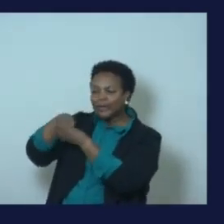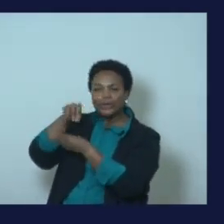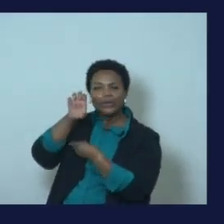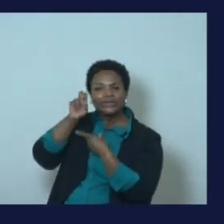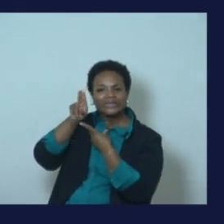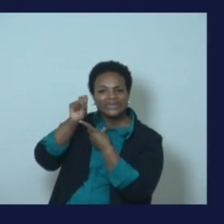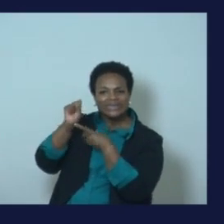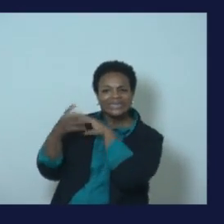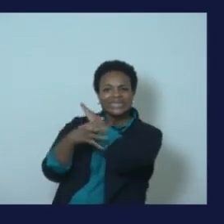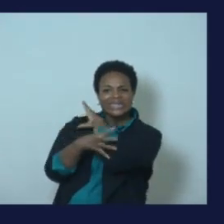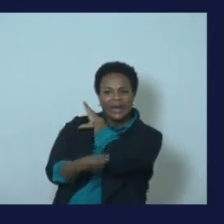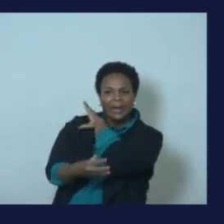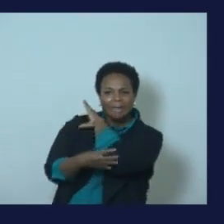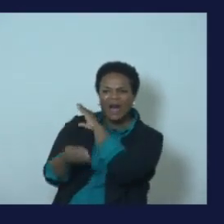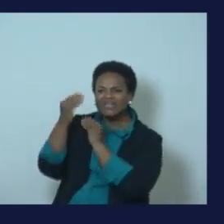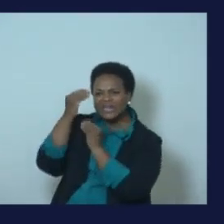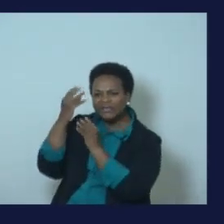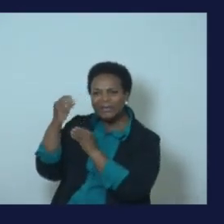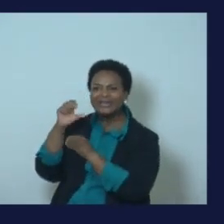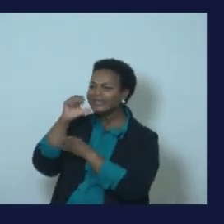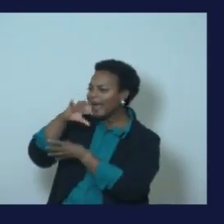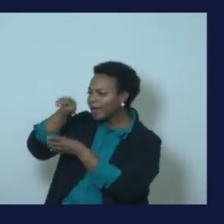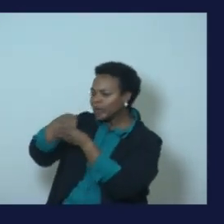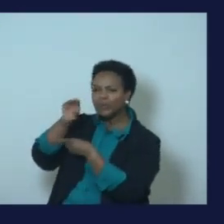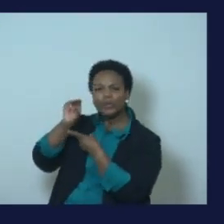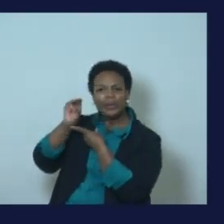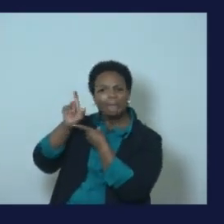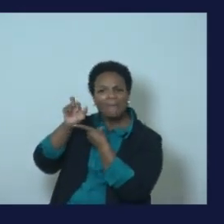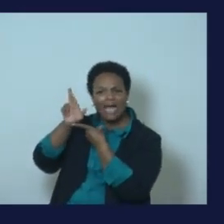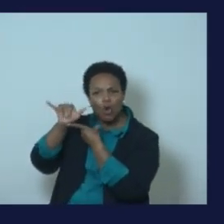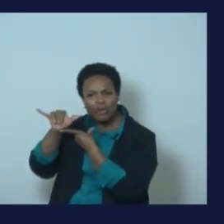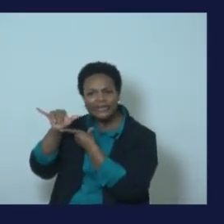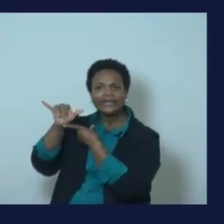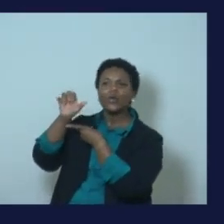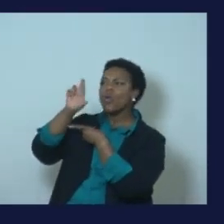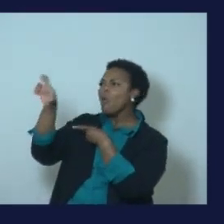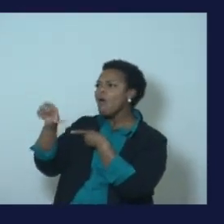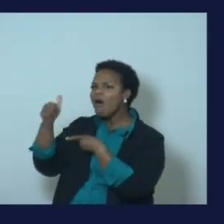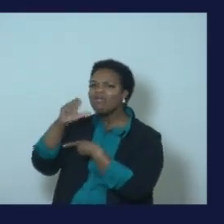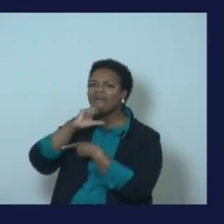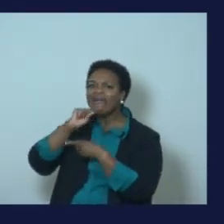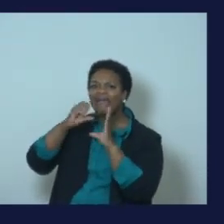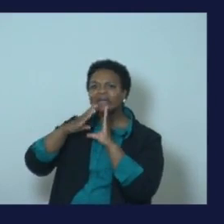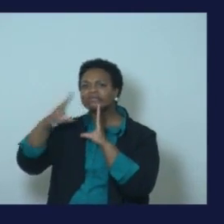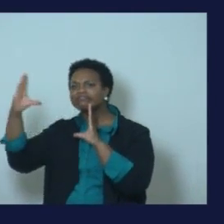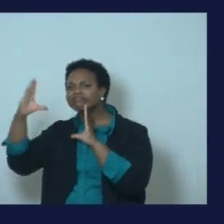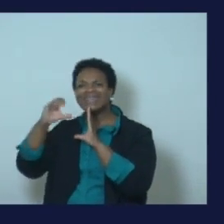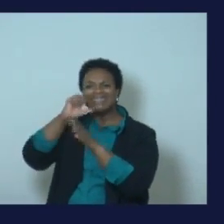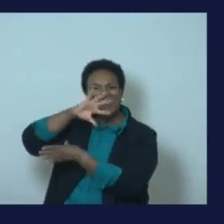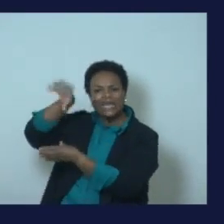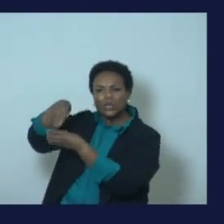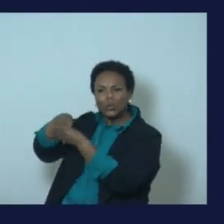WE KNOW EXACTLY WHO’S THERE. THEY DIDN’T LOOK AT THE CENSUS POVERTY DATA. THEY DIDN’T LOOK AT THE MINORITY DATA.